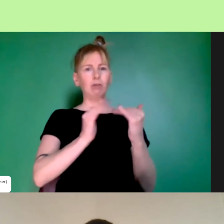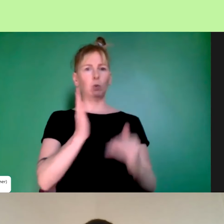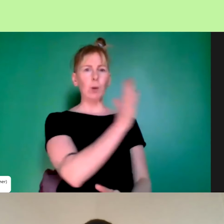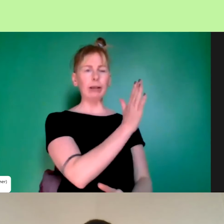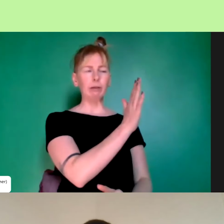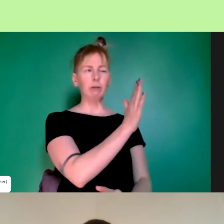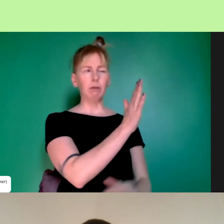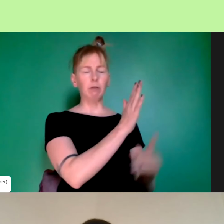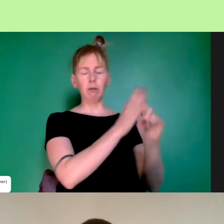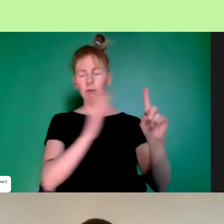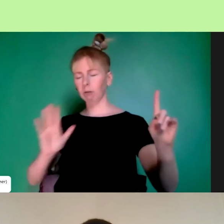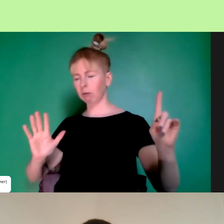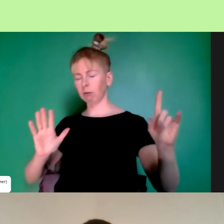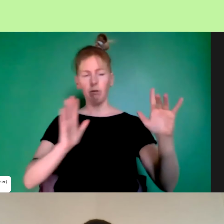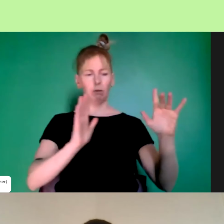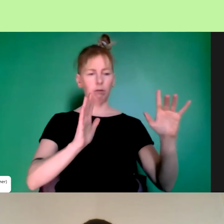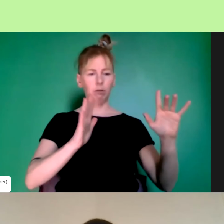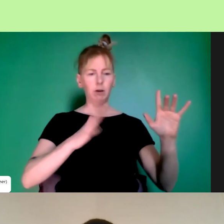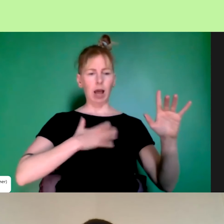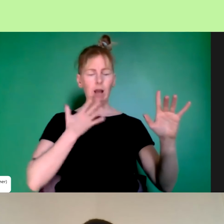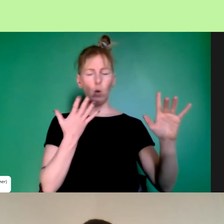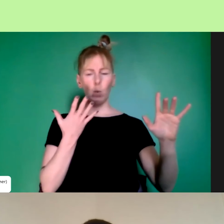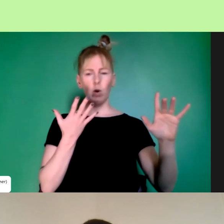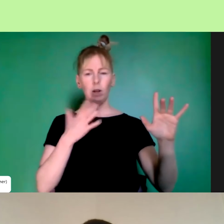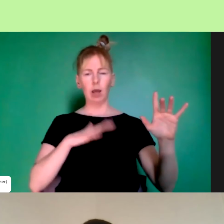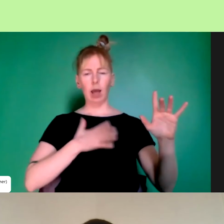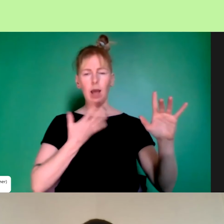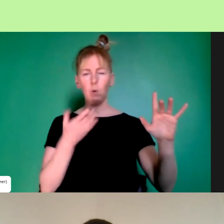“oh, I don't like to support myself not because I don't like it, but because I've learned